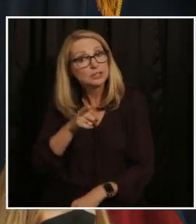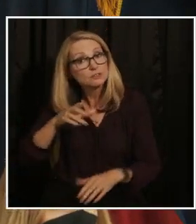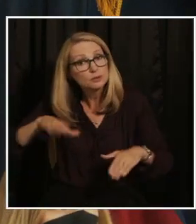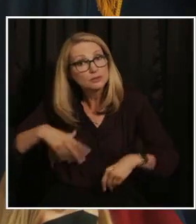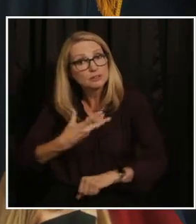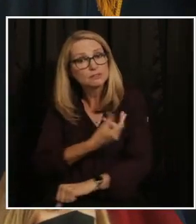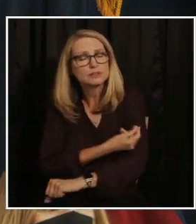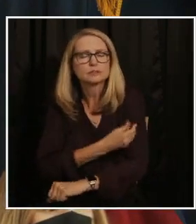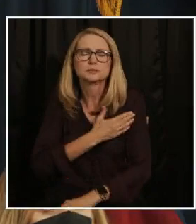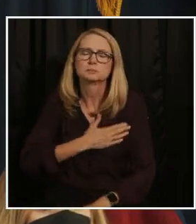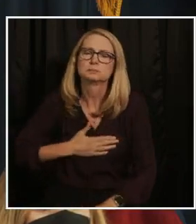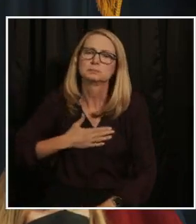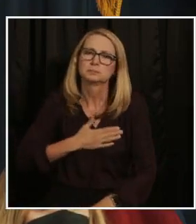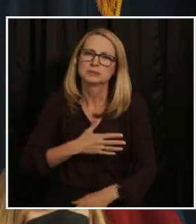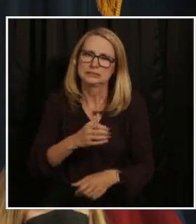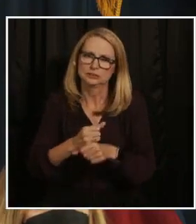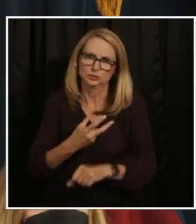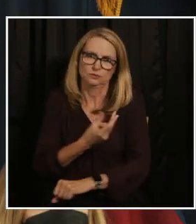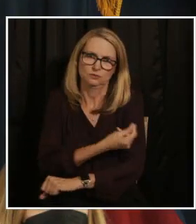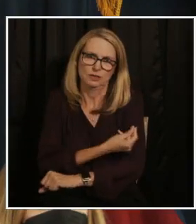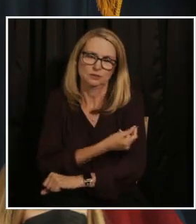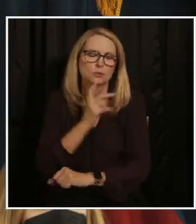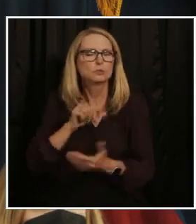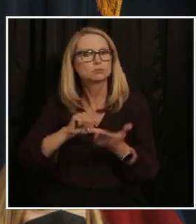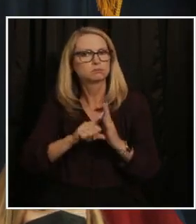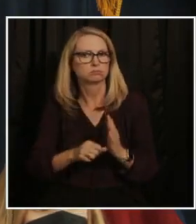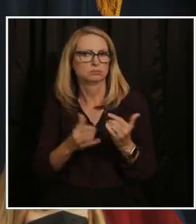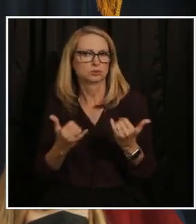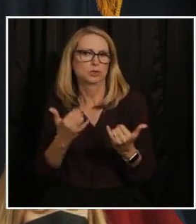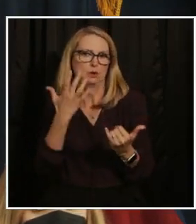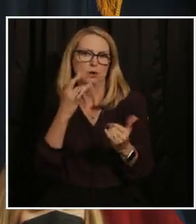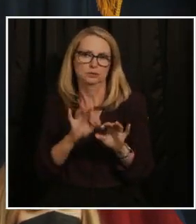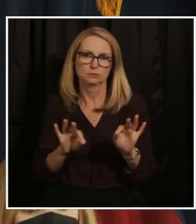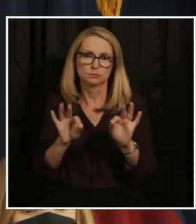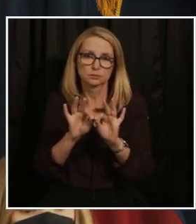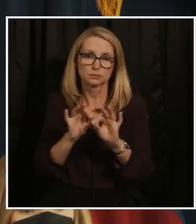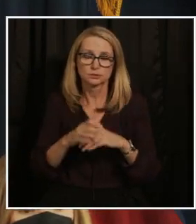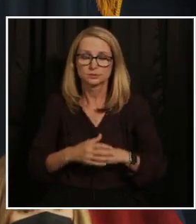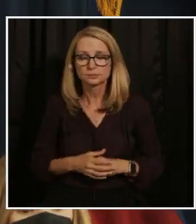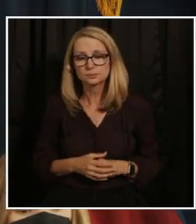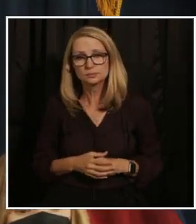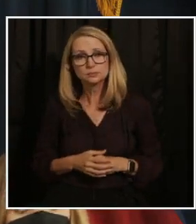why that's important today and what that means but even if you are in crowds around others